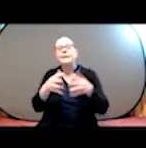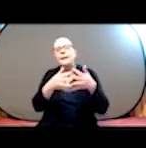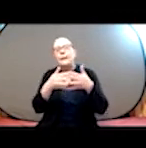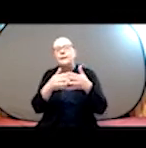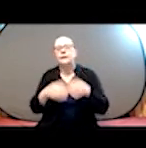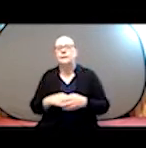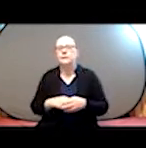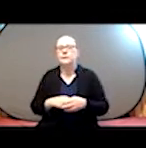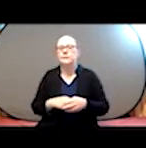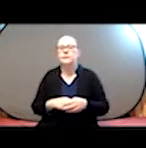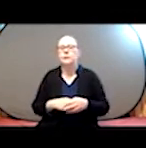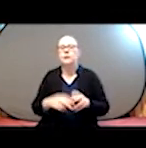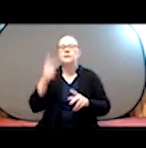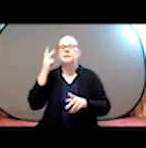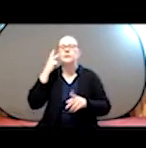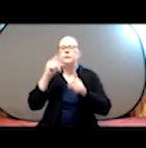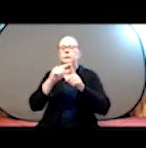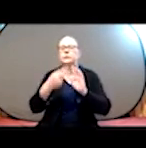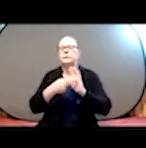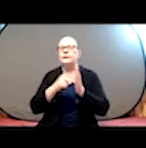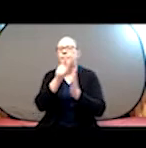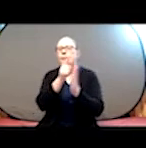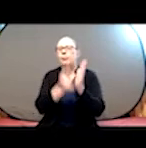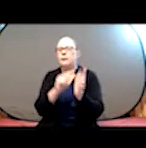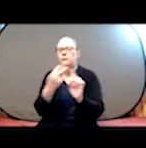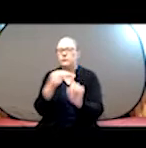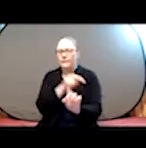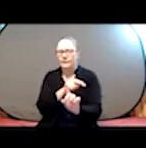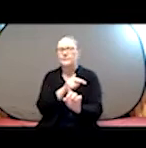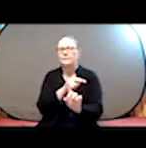terms mean from a legal perspective. So we're kind of on the same page but the terminology.